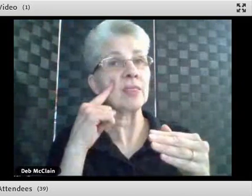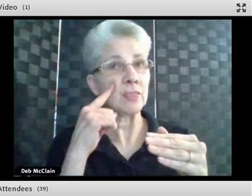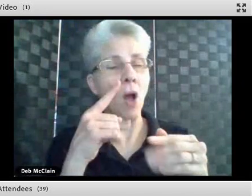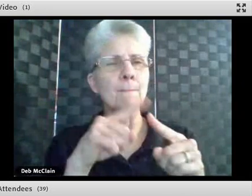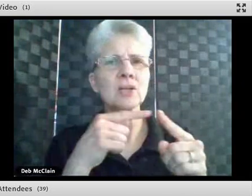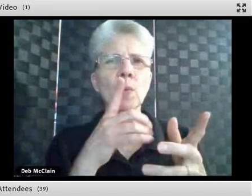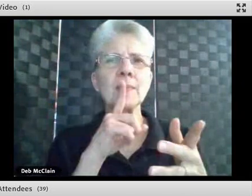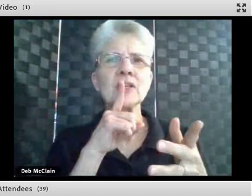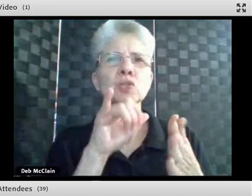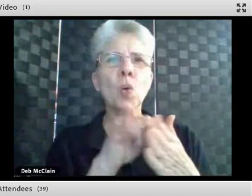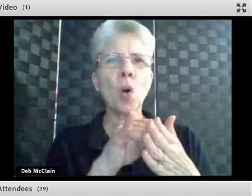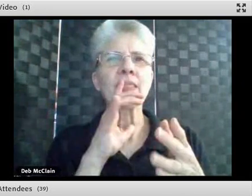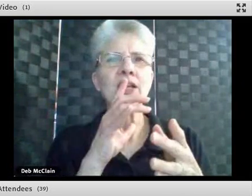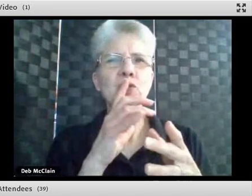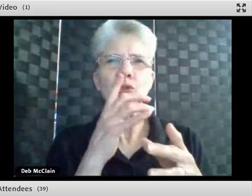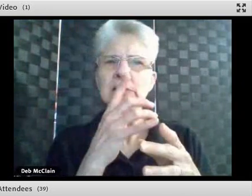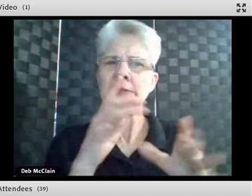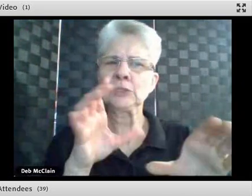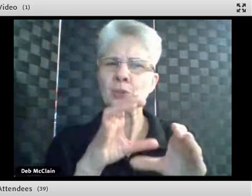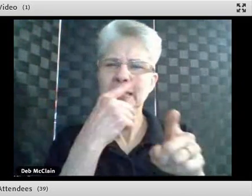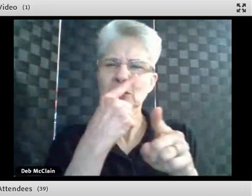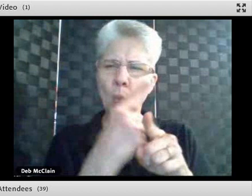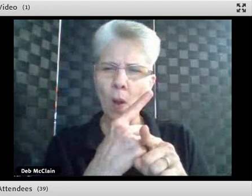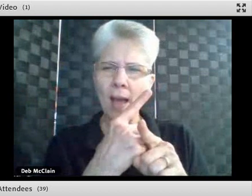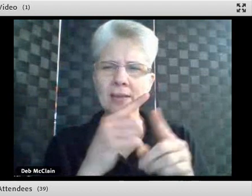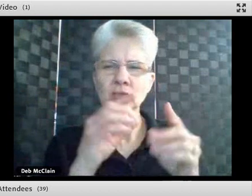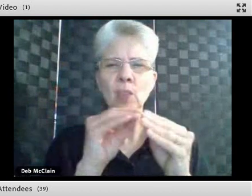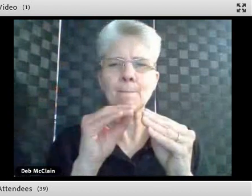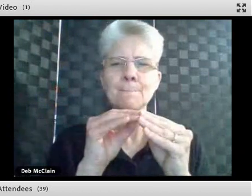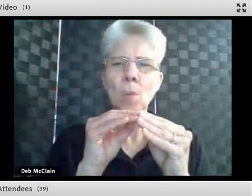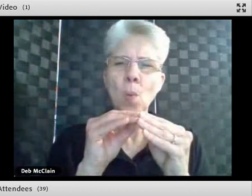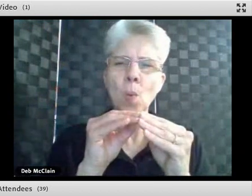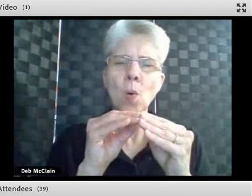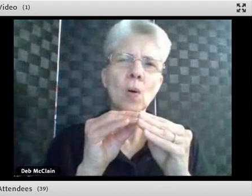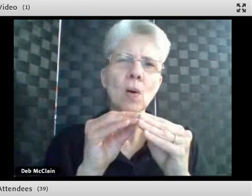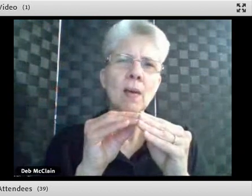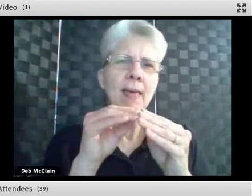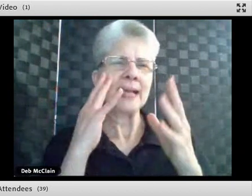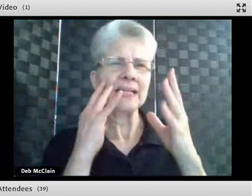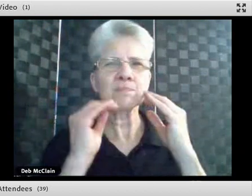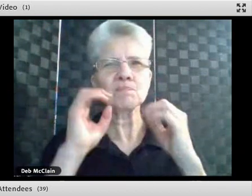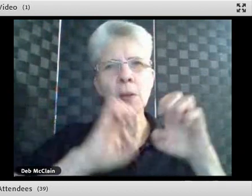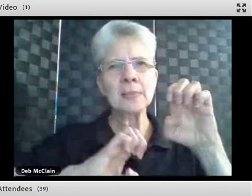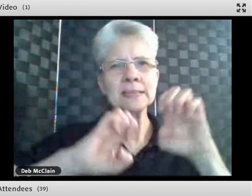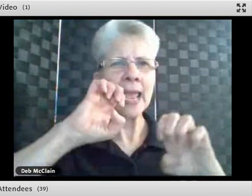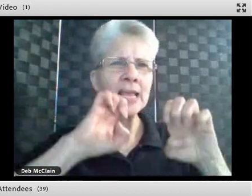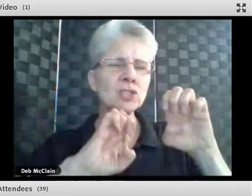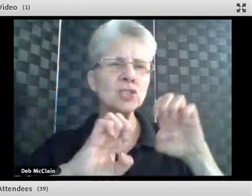but you want to make sure that you're getting this right. So the more experimentation you can do, the more data you can do,